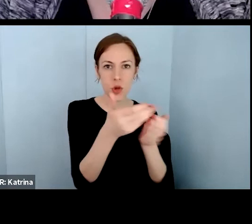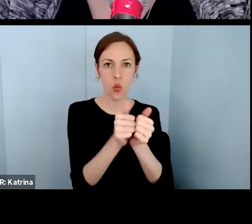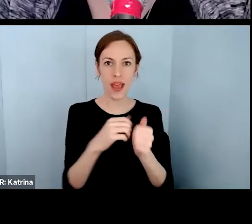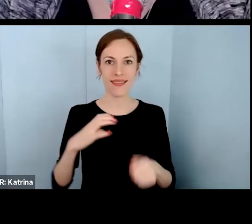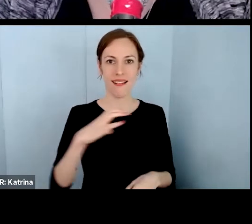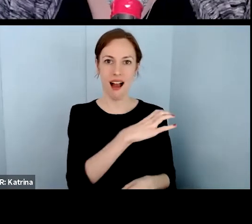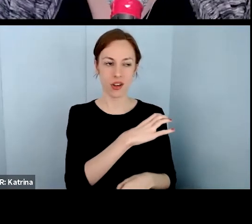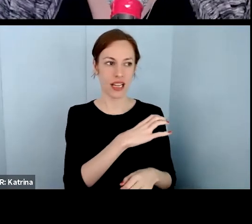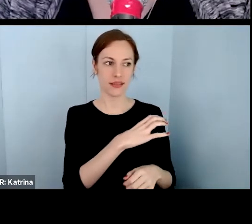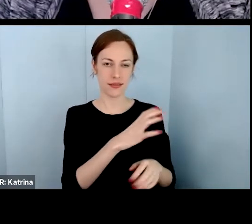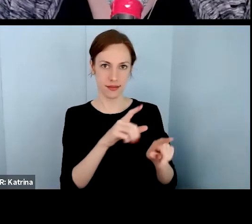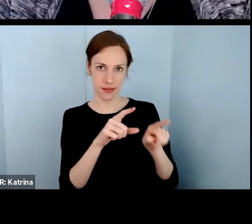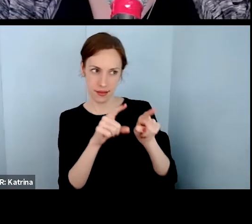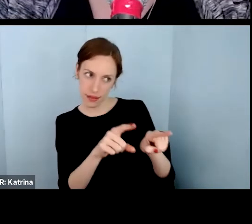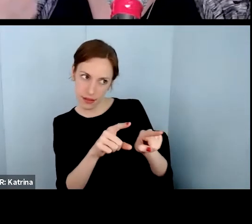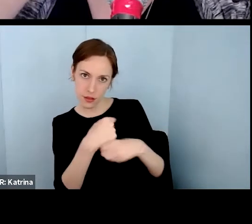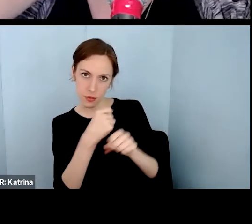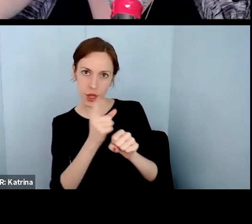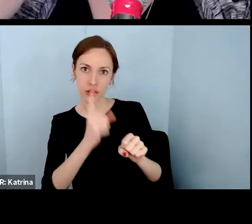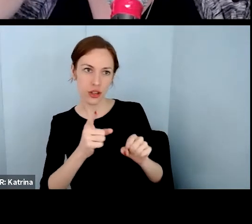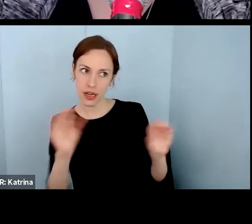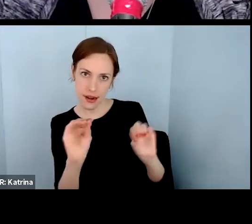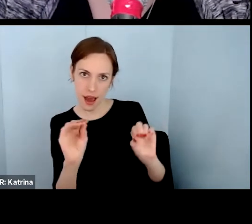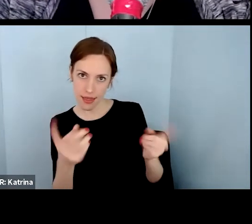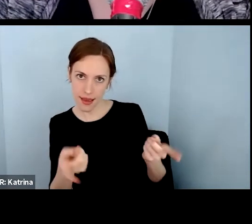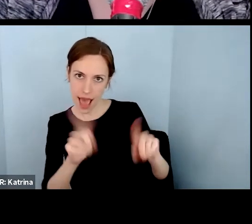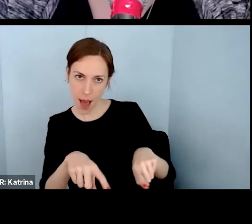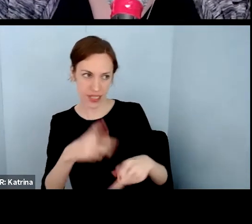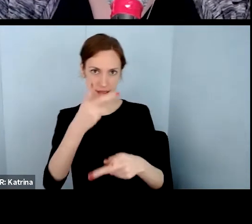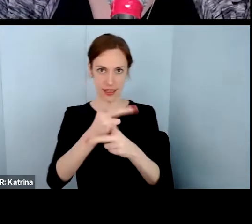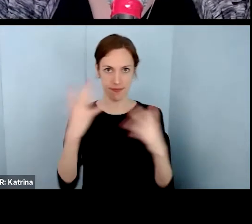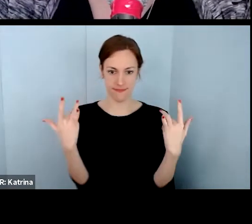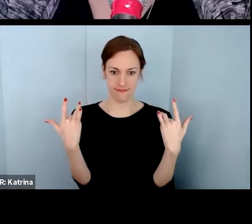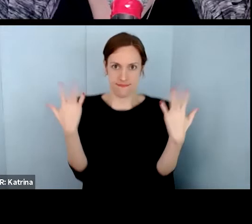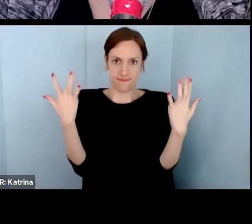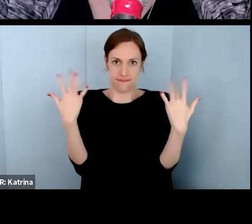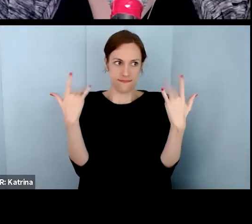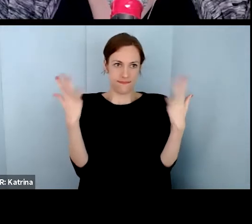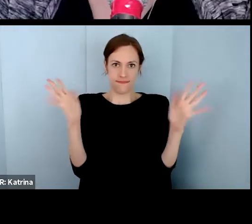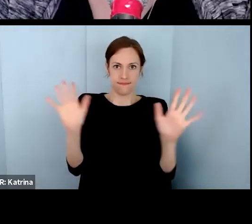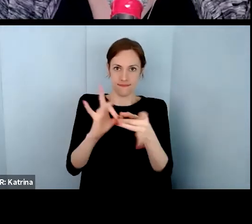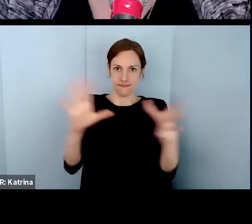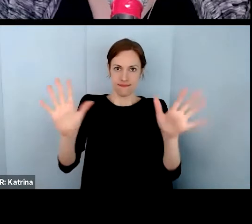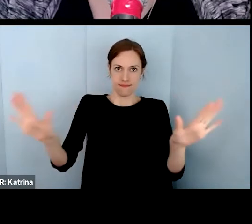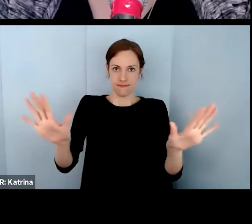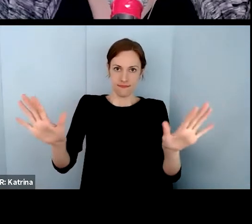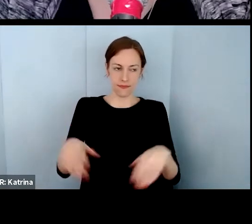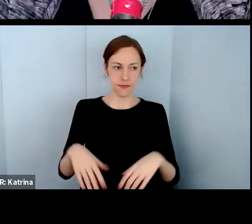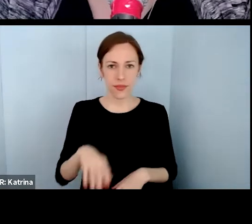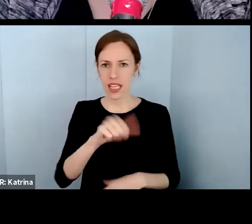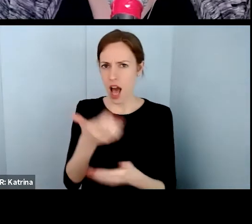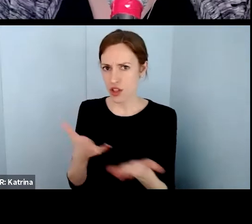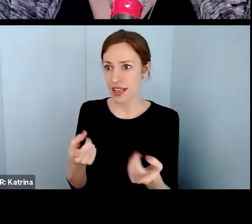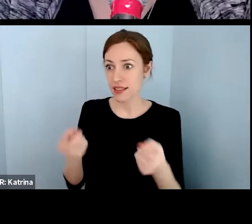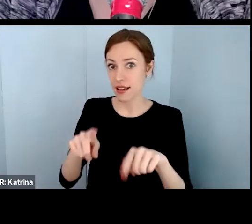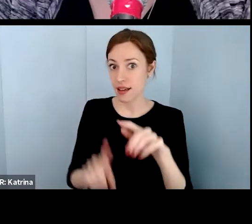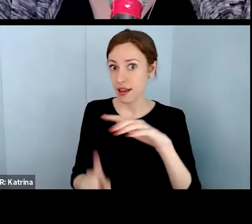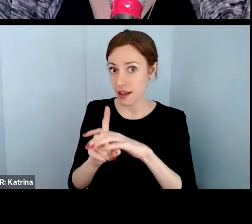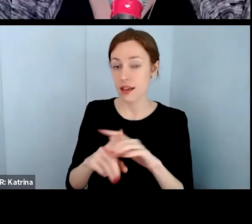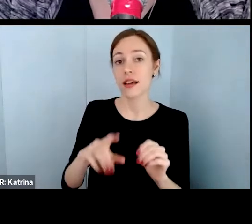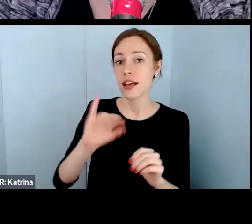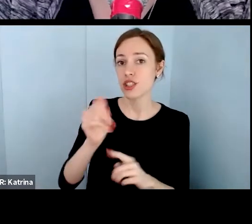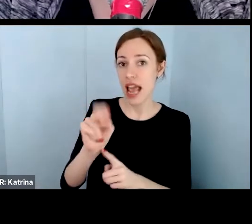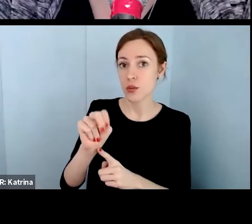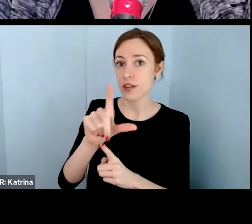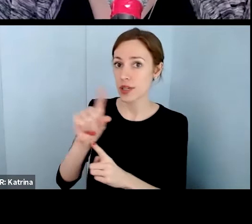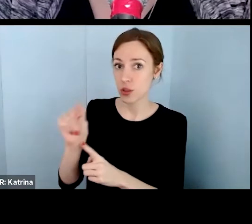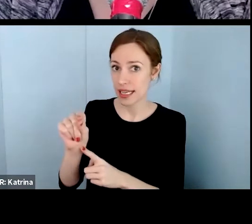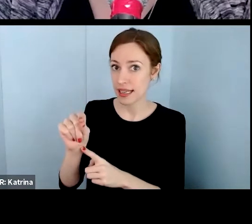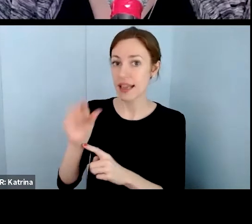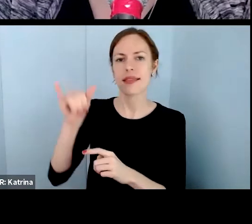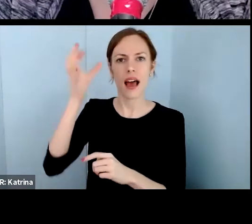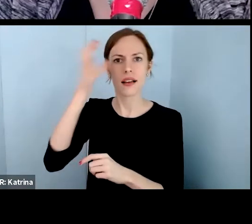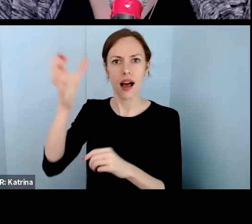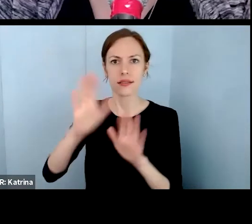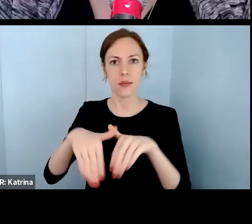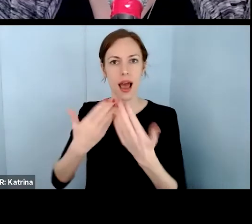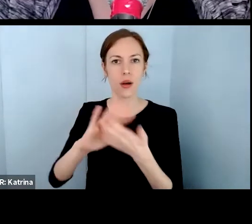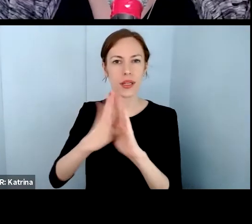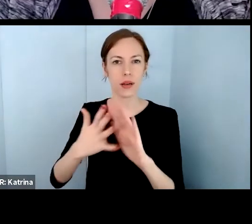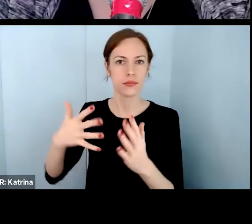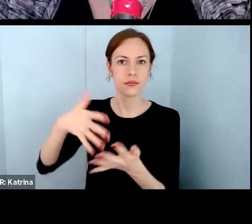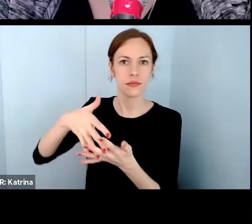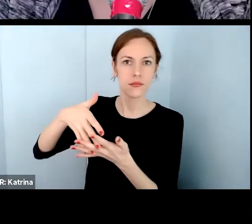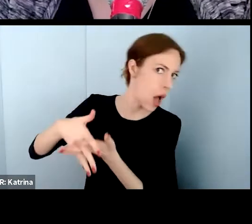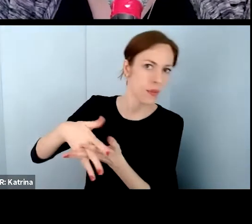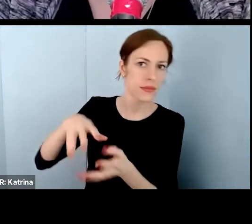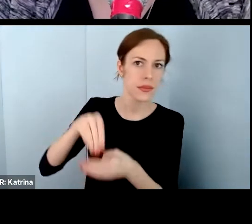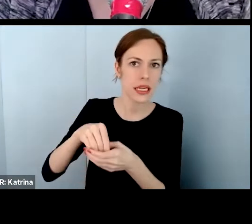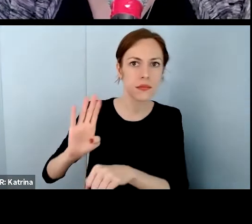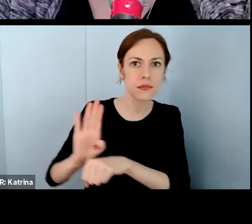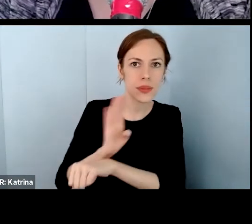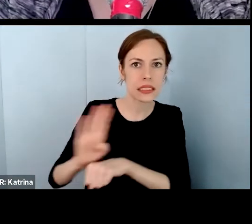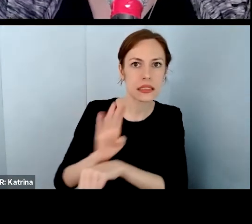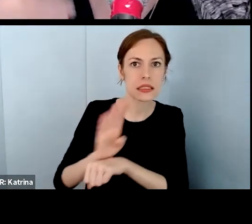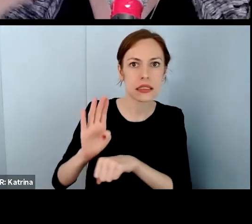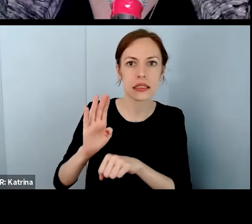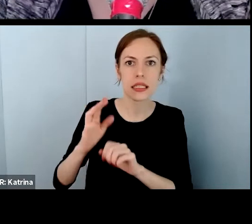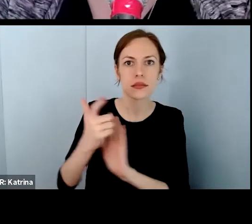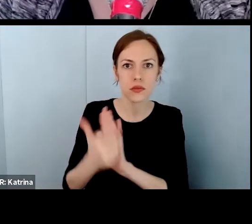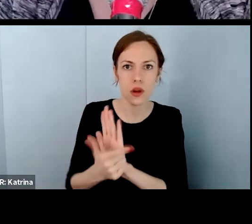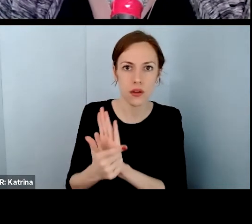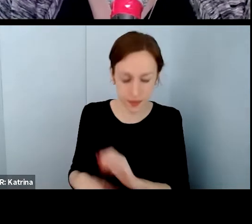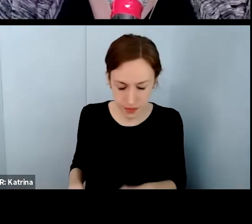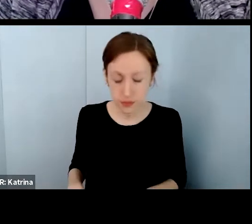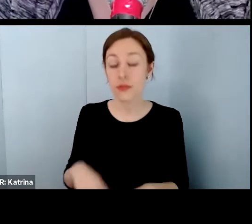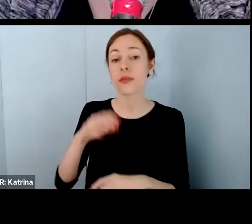And so, the second thing though that comes up in January 2020, which is pretty important here is how that idea gets enshrined in corporate policy which is, you know, in a blog post where they tend to kind of like literally these blog, blog posts with